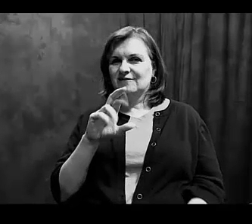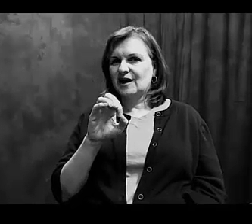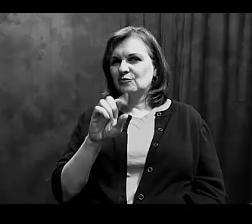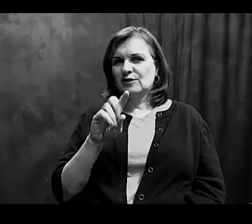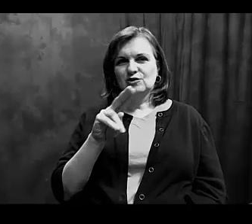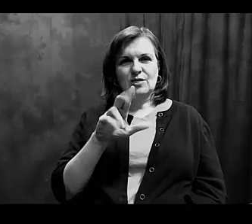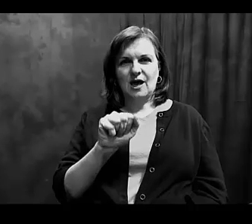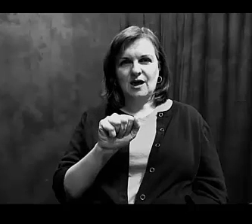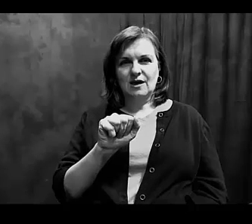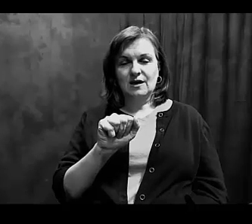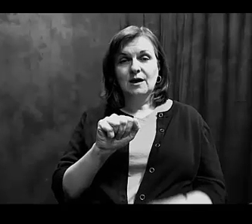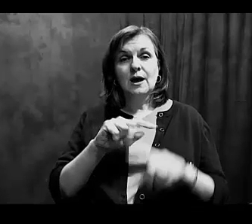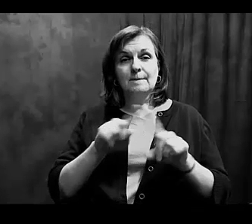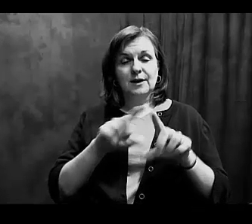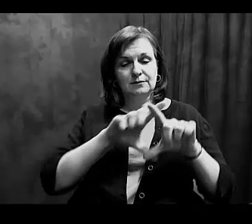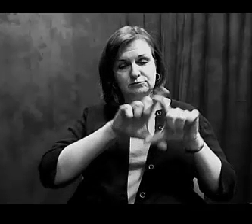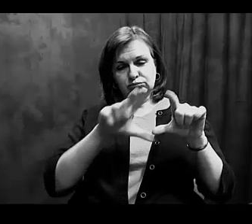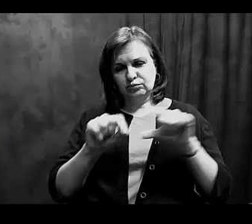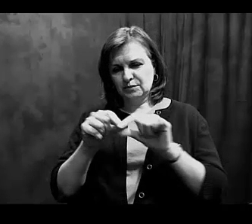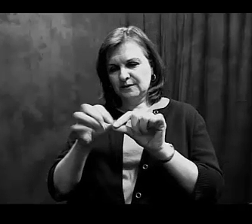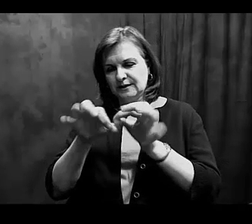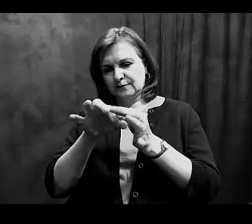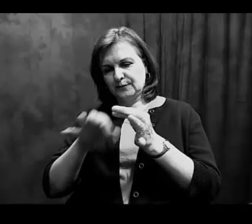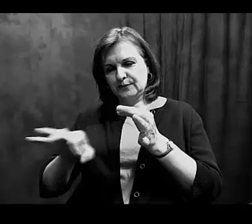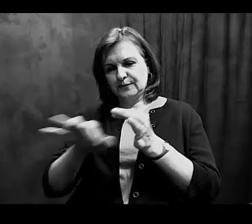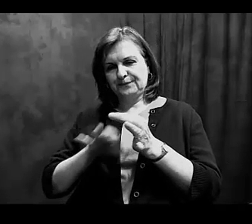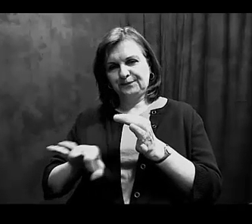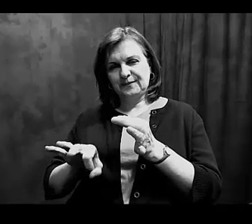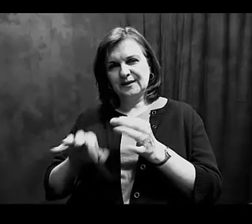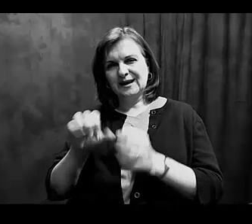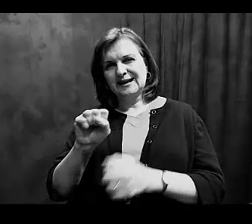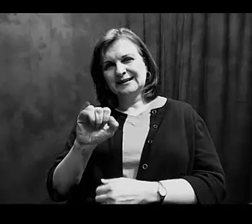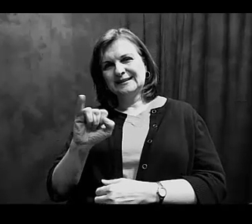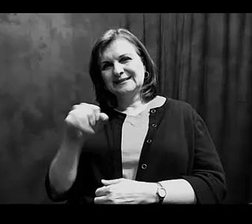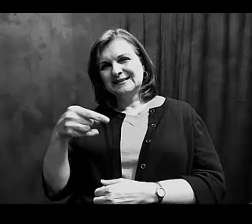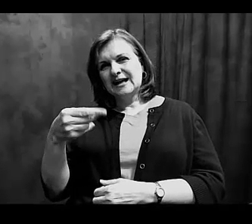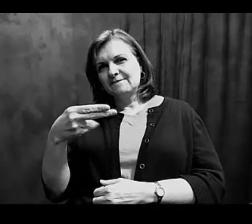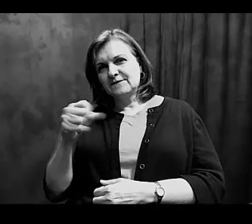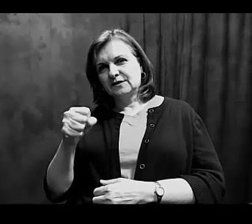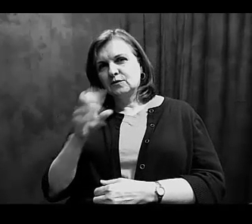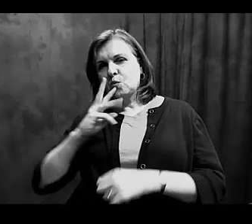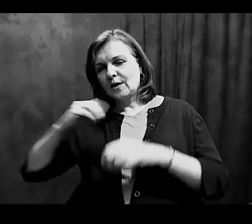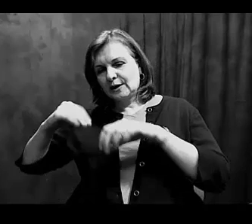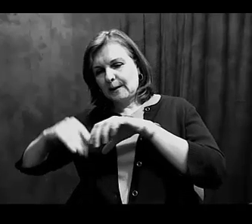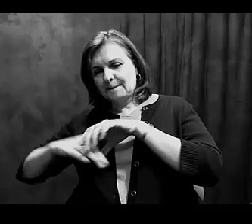but he does have siphons so he's constantly bringing in food